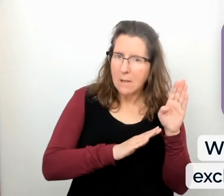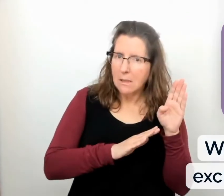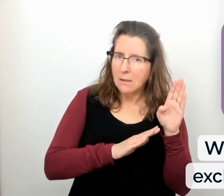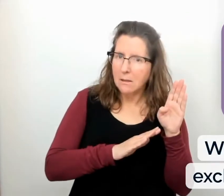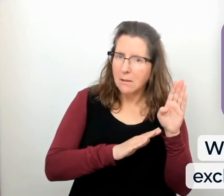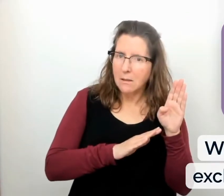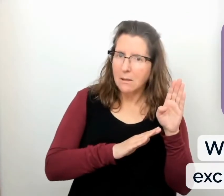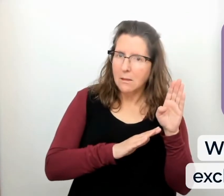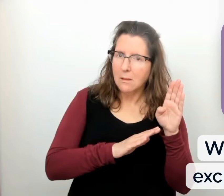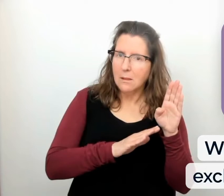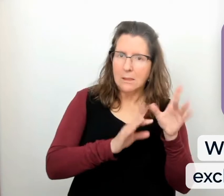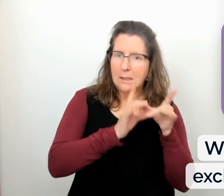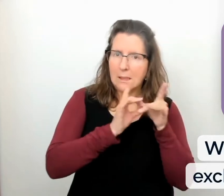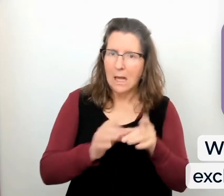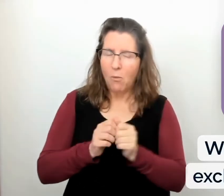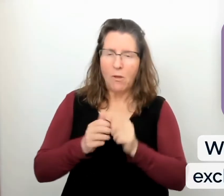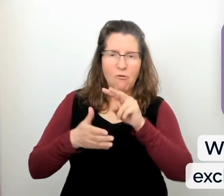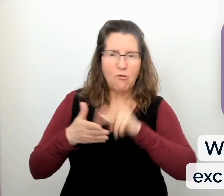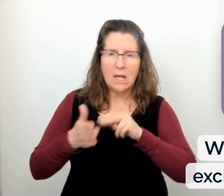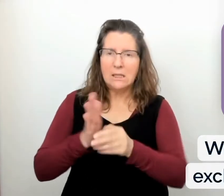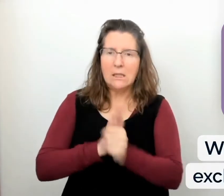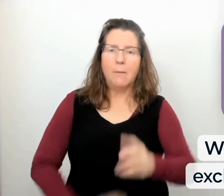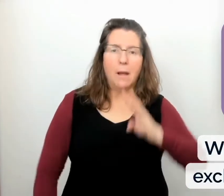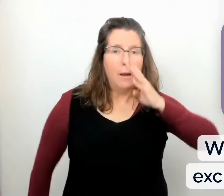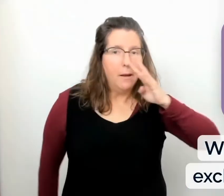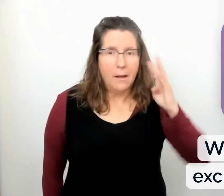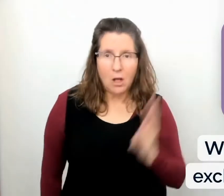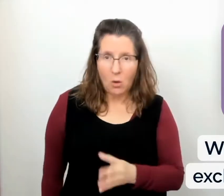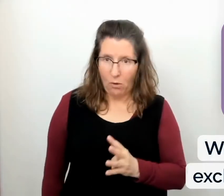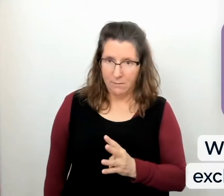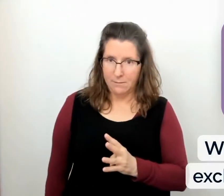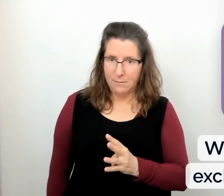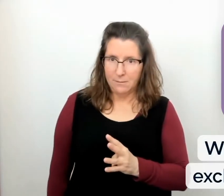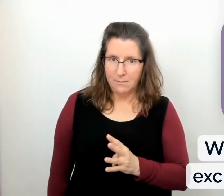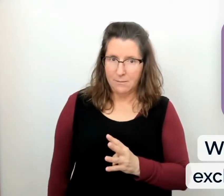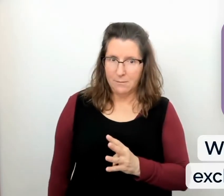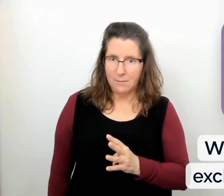She was 'included' in the classroom, but her reading skills were ignored.